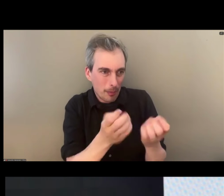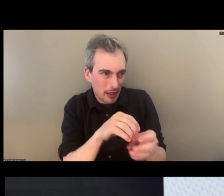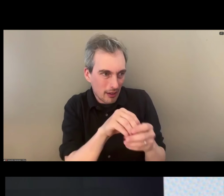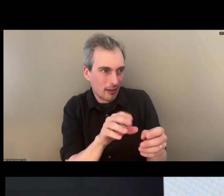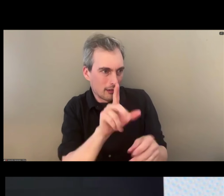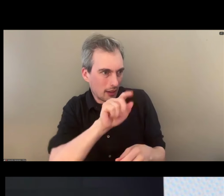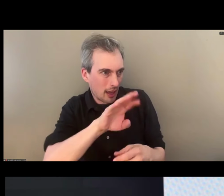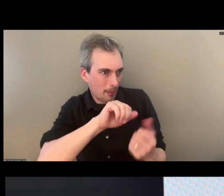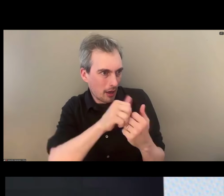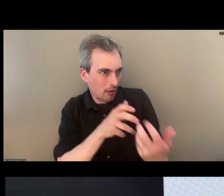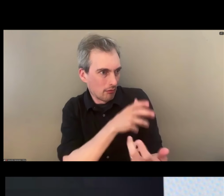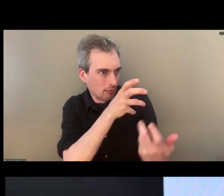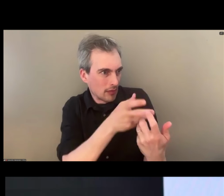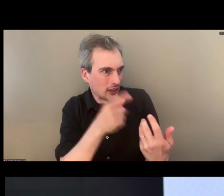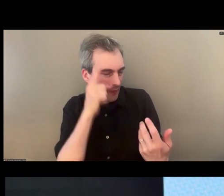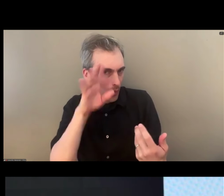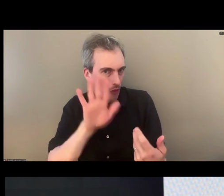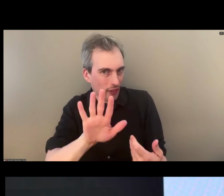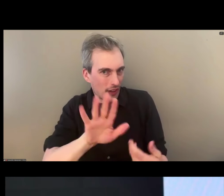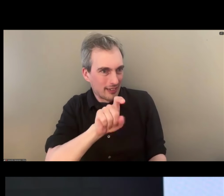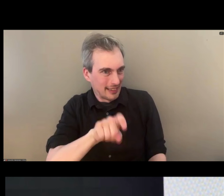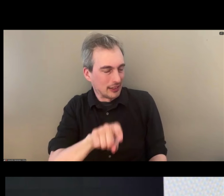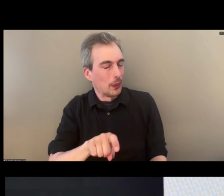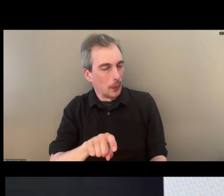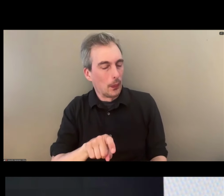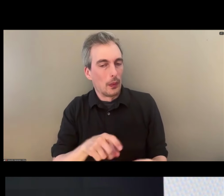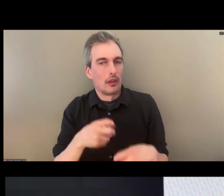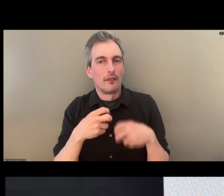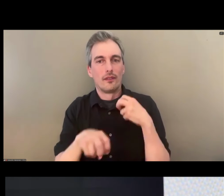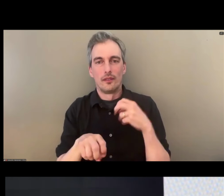Another thing is how they learn and grow as an audio engineer.